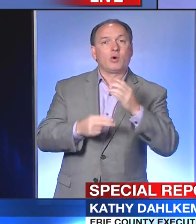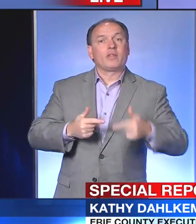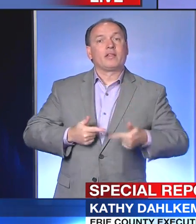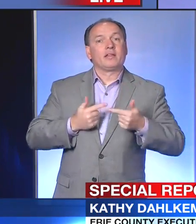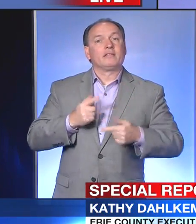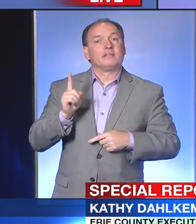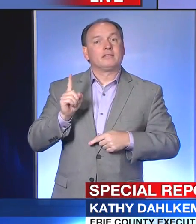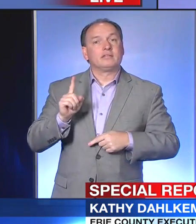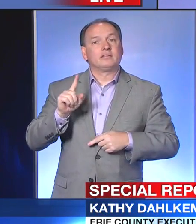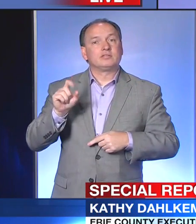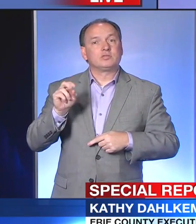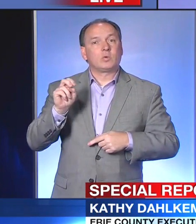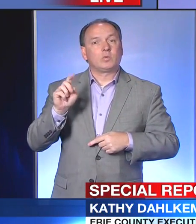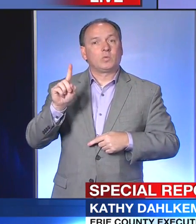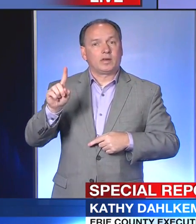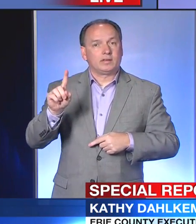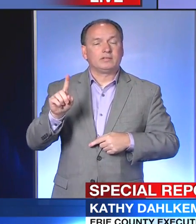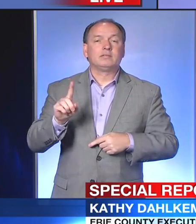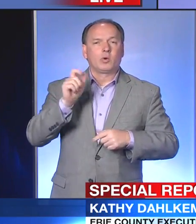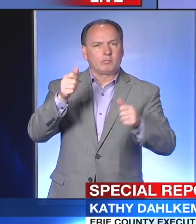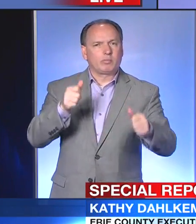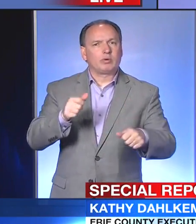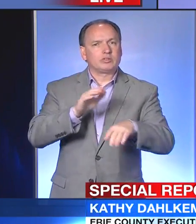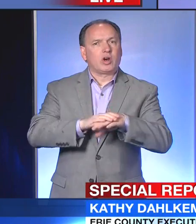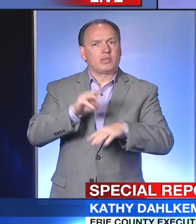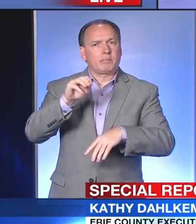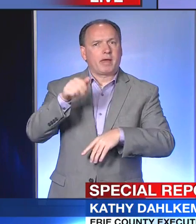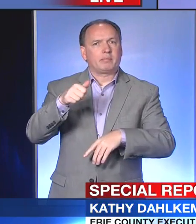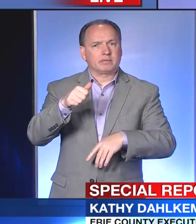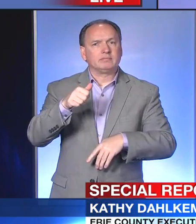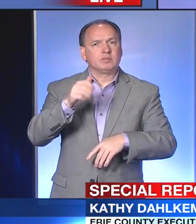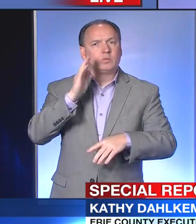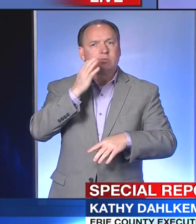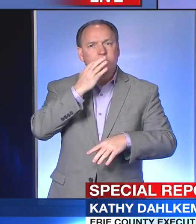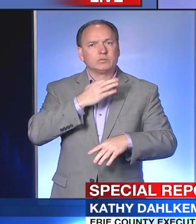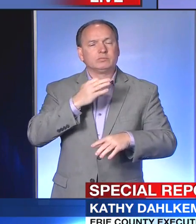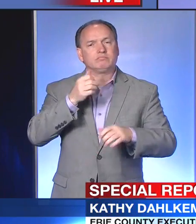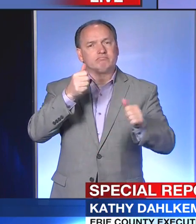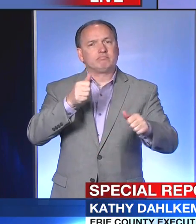ONE OF THESE INDIVIDUALS IS IN THEIR 30s AND THE OTHER IS IN THEIR 40s.